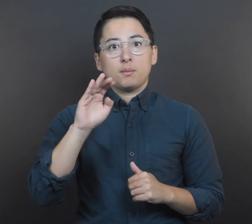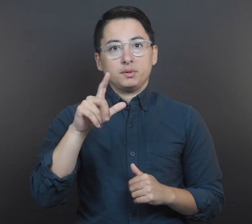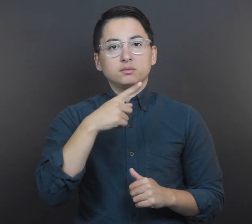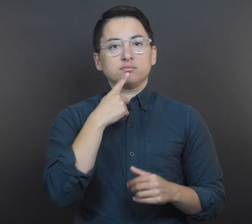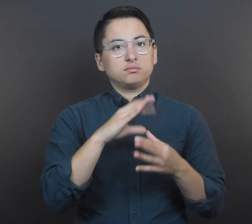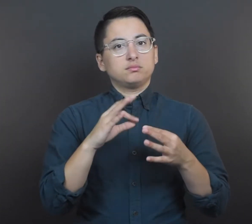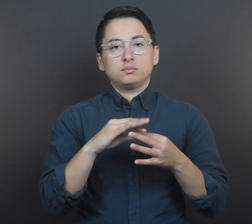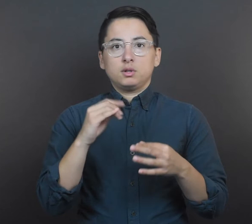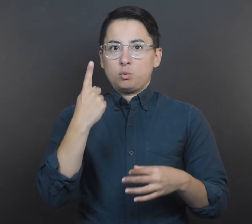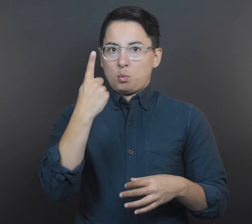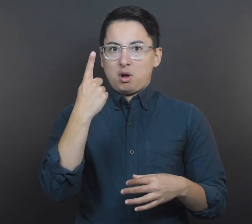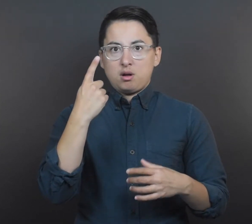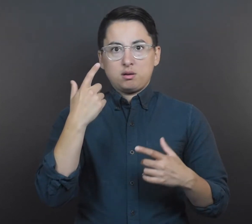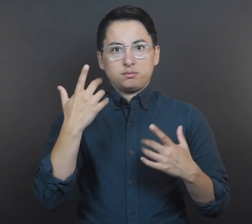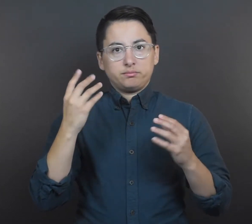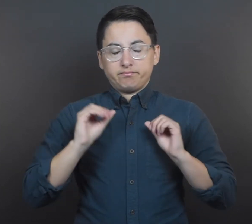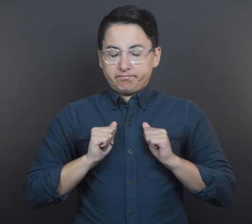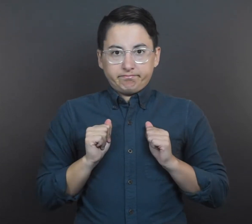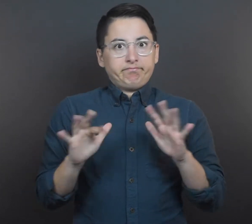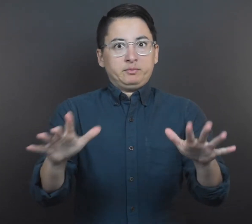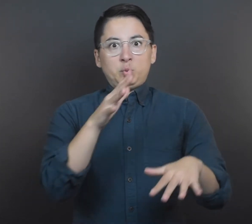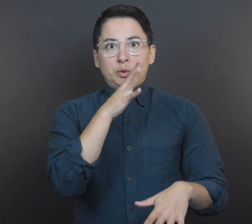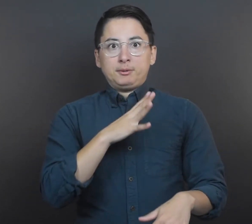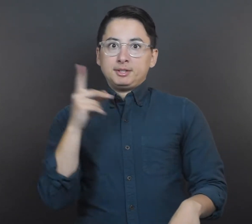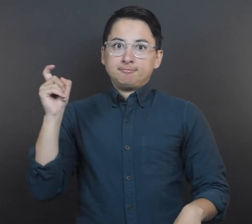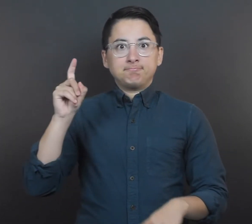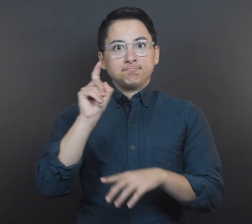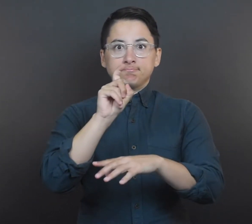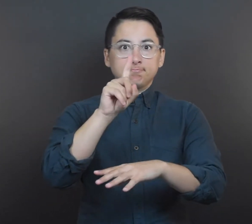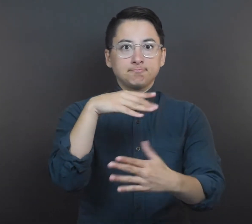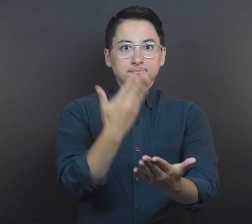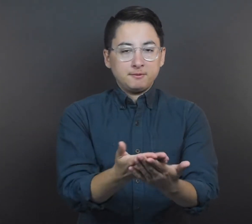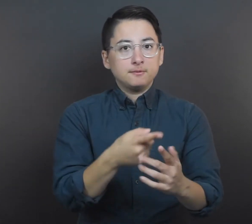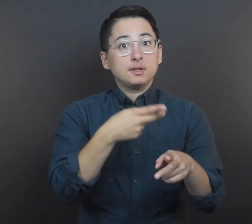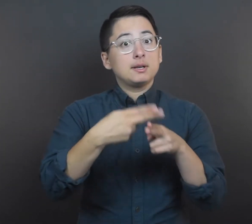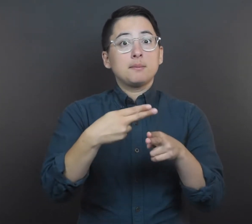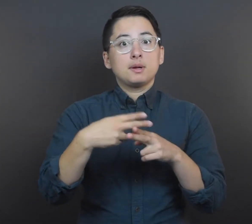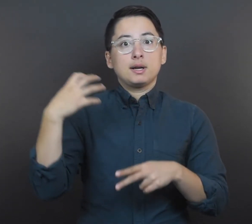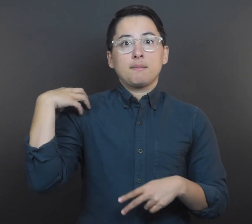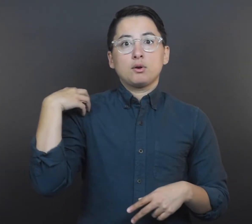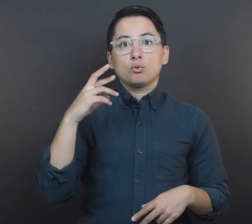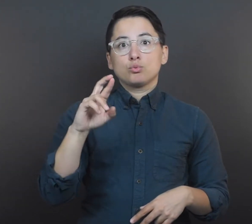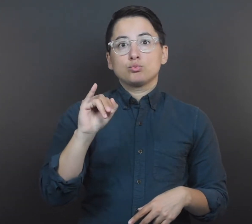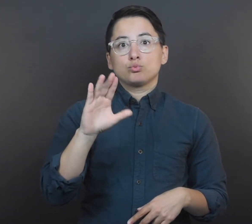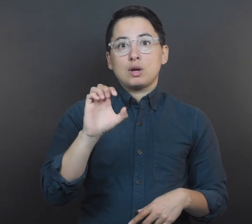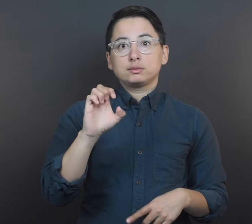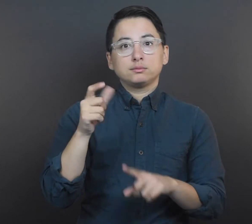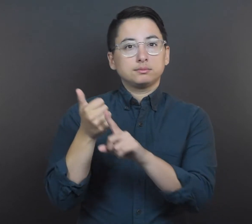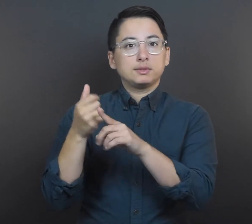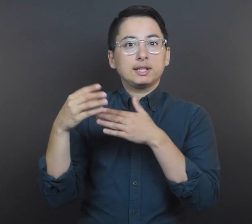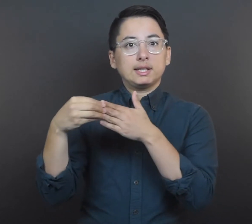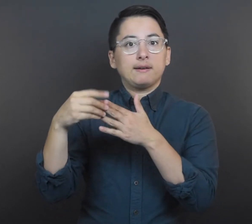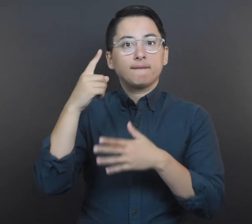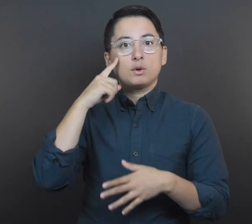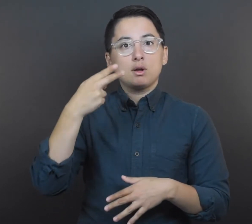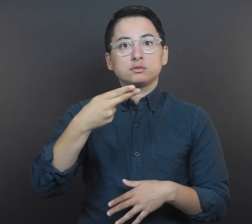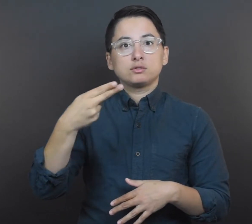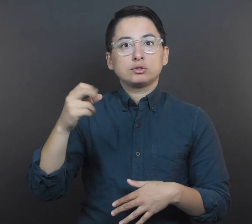“A boisterous woman, Captain Rice (the lead for the HHS team), constantly provided us